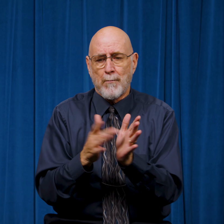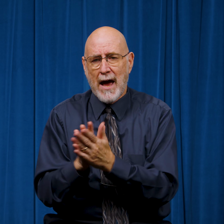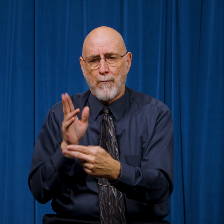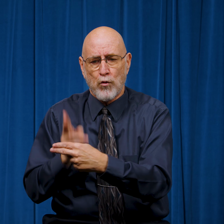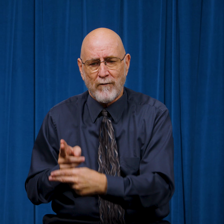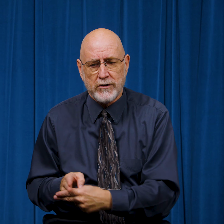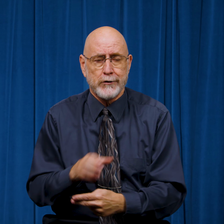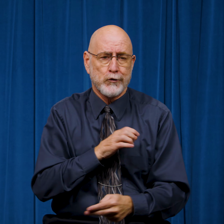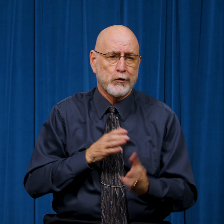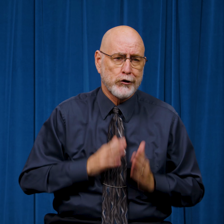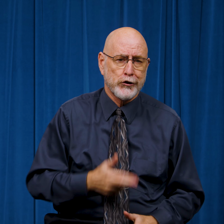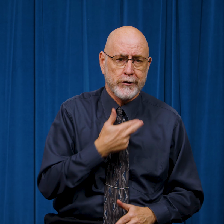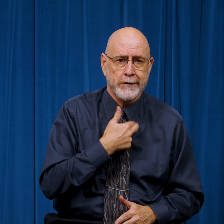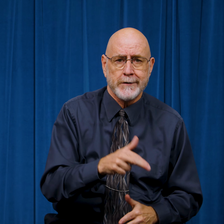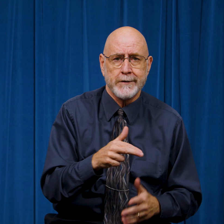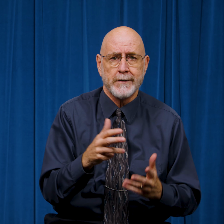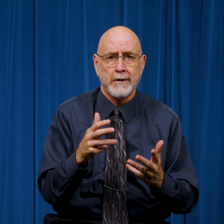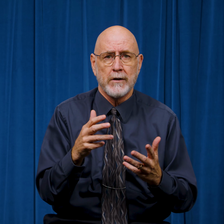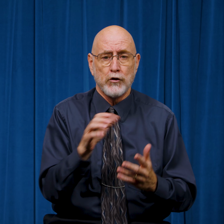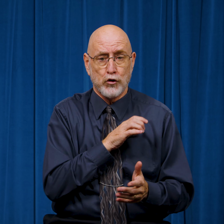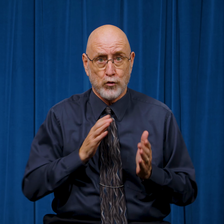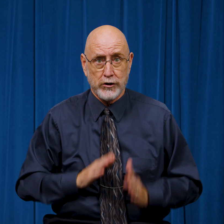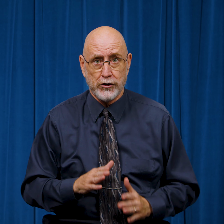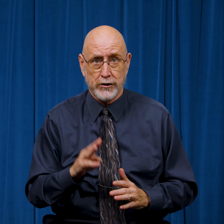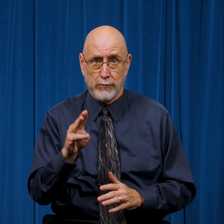to Christianity, to Christian morality.